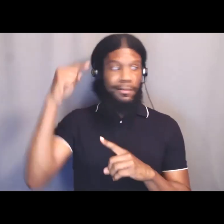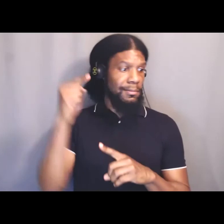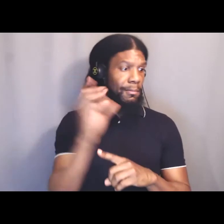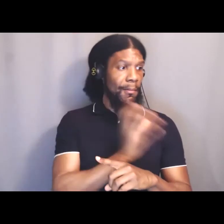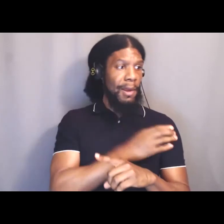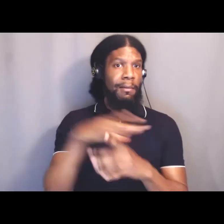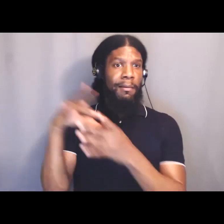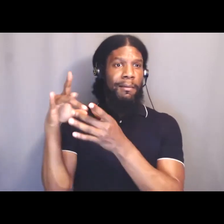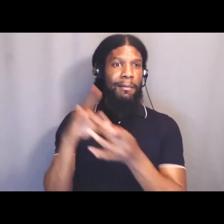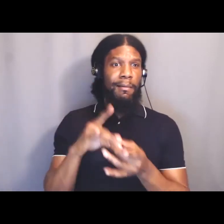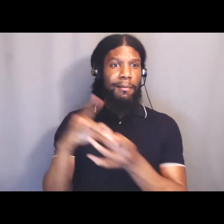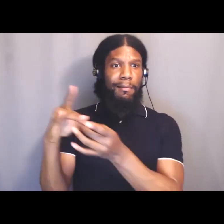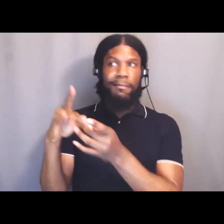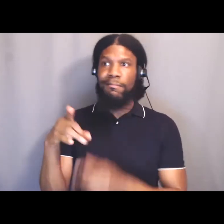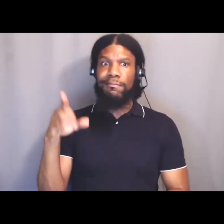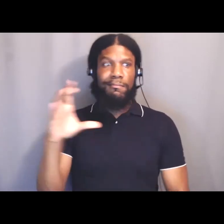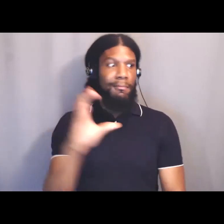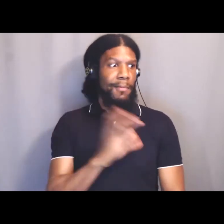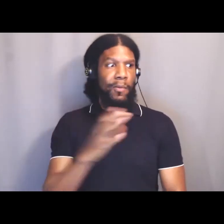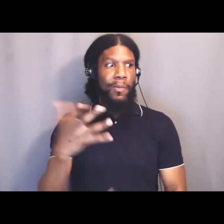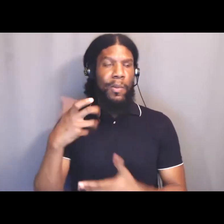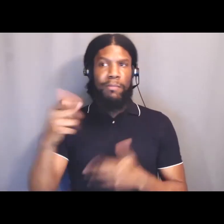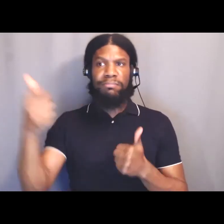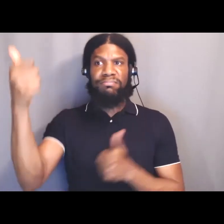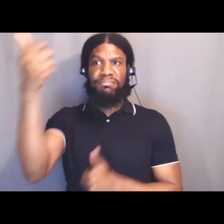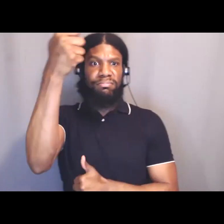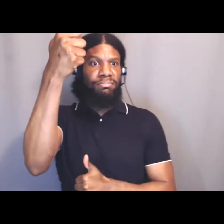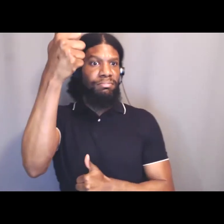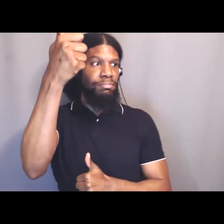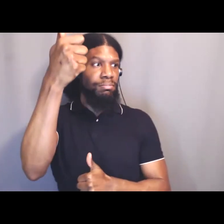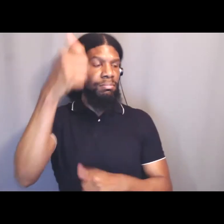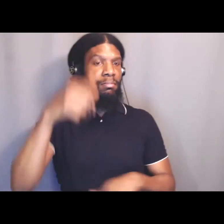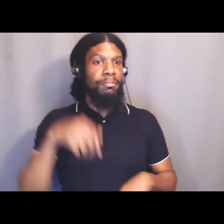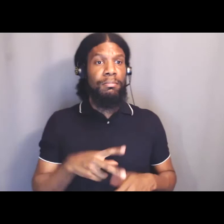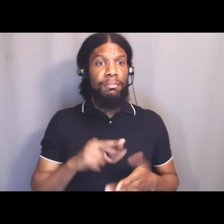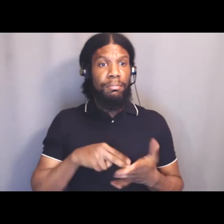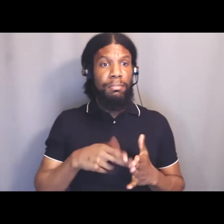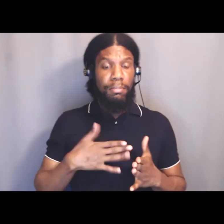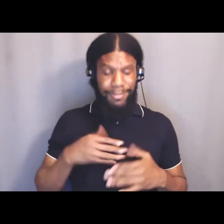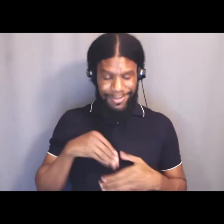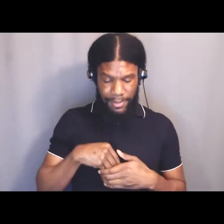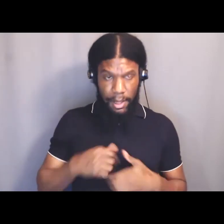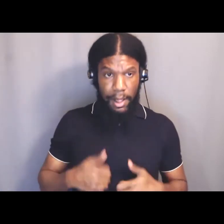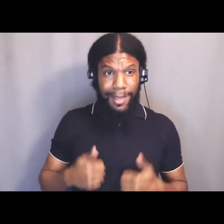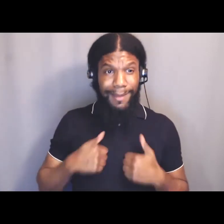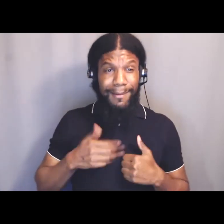You will not steal my life, you will not steal my spirit. You will not cause my death, right.